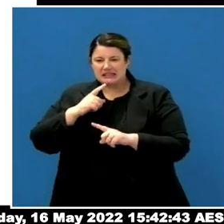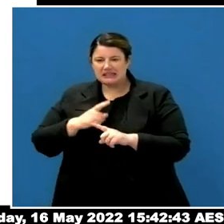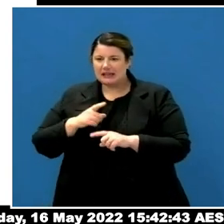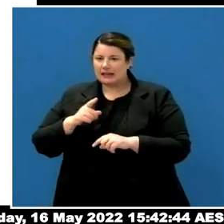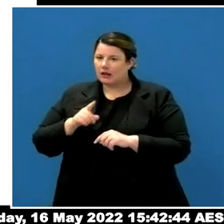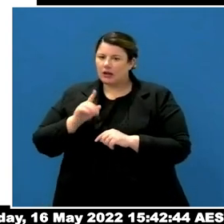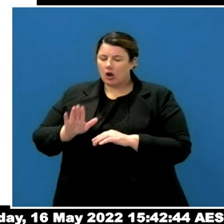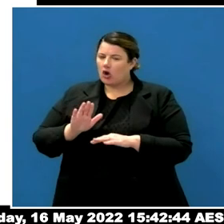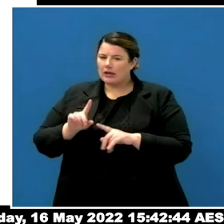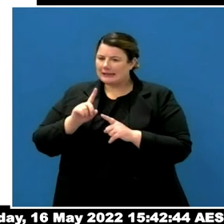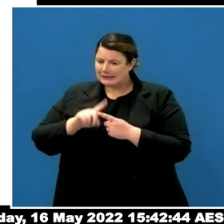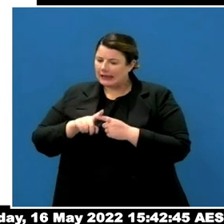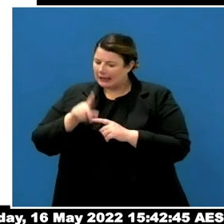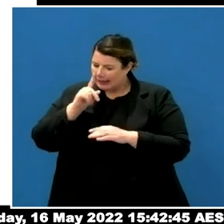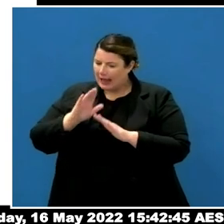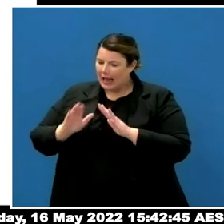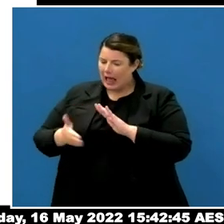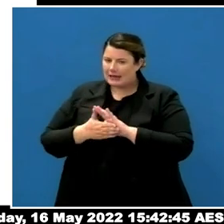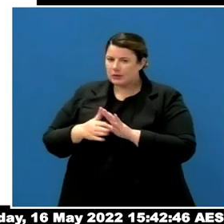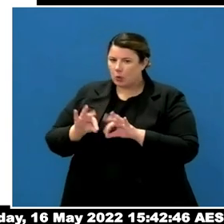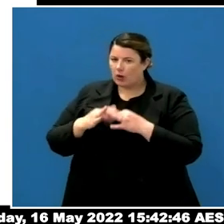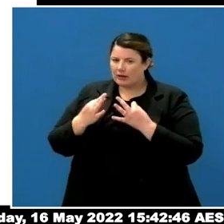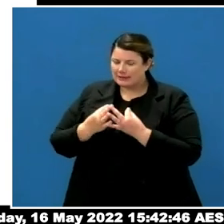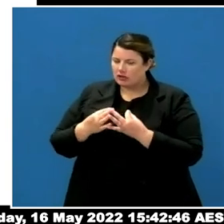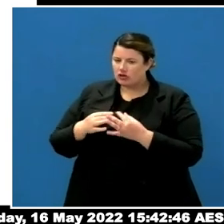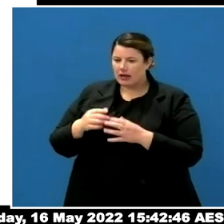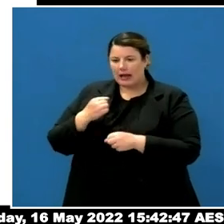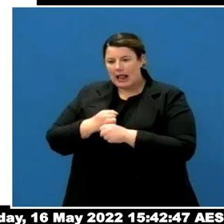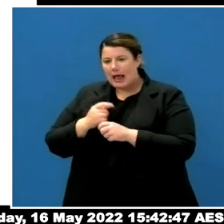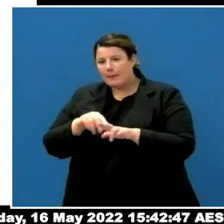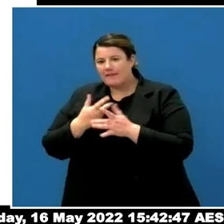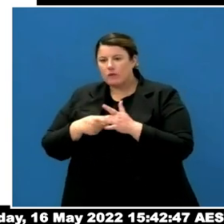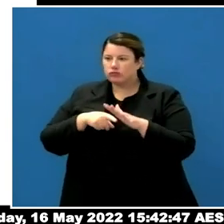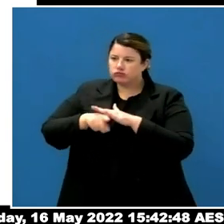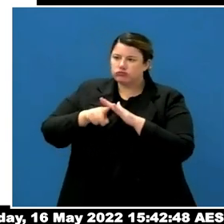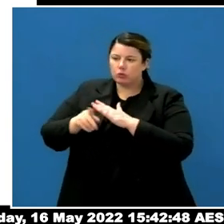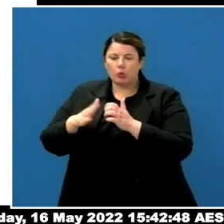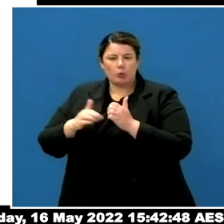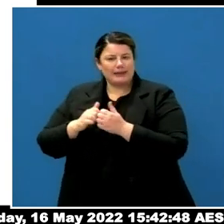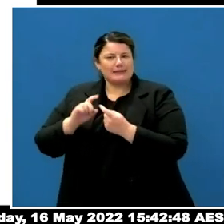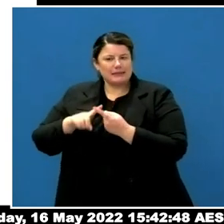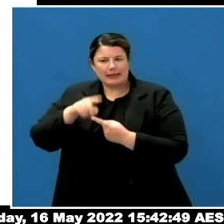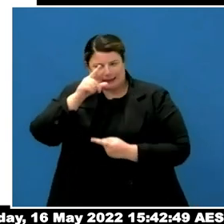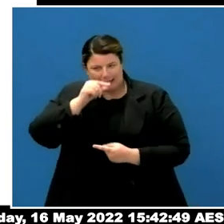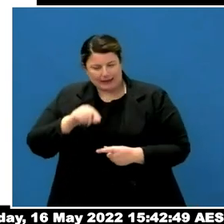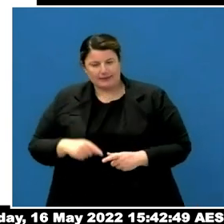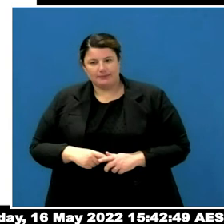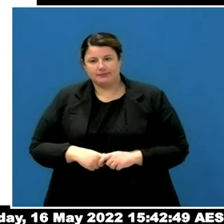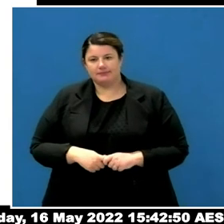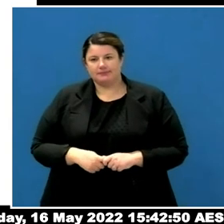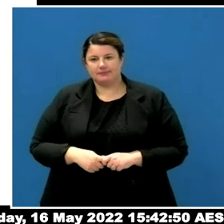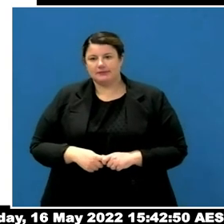Afford. SUZIE: Yes. MR FOGARTY: And it says: "We look forward to having Toby back tomorrow, and hope he enjoyed the Invictus